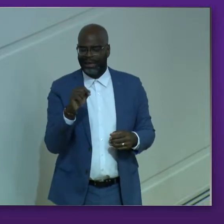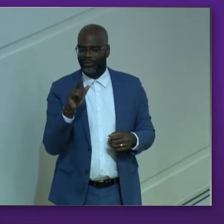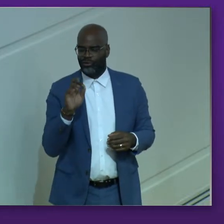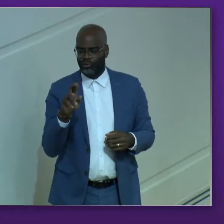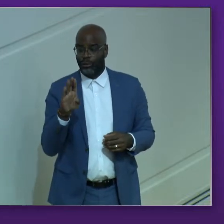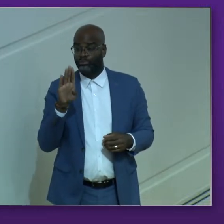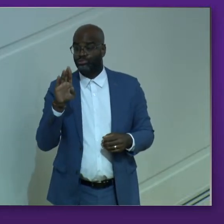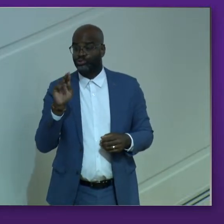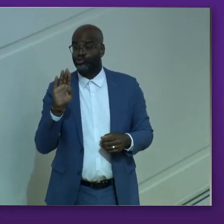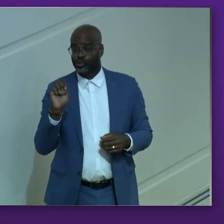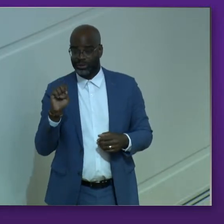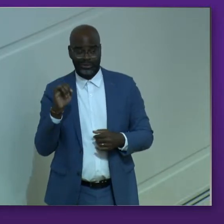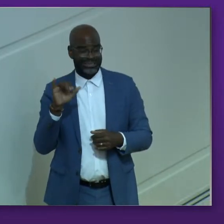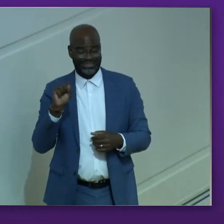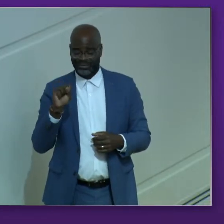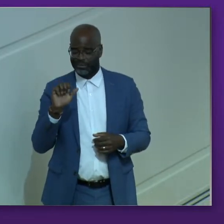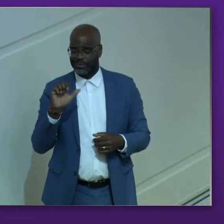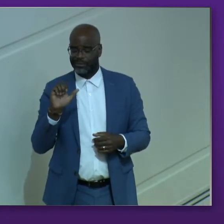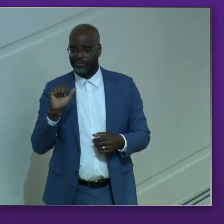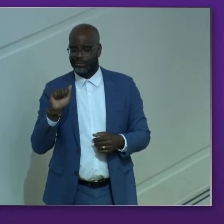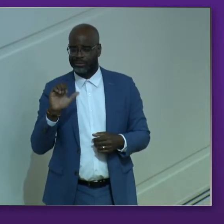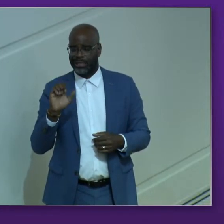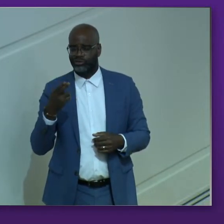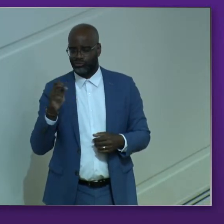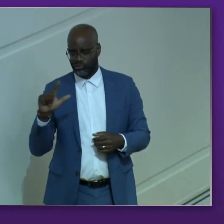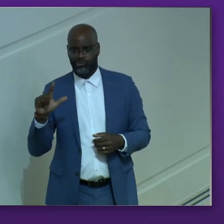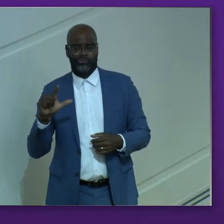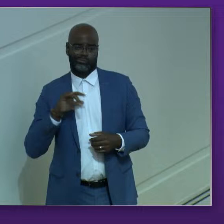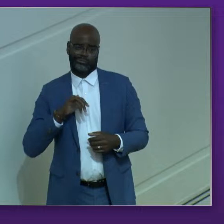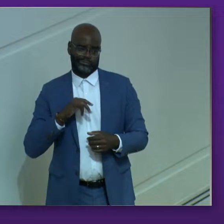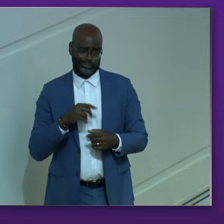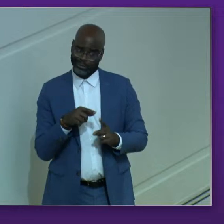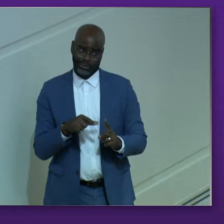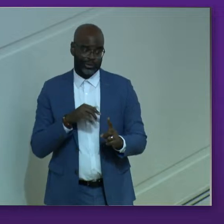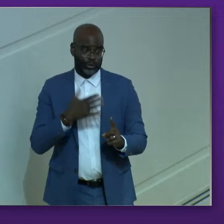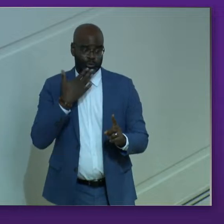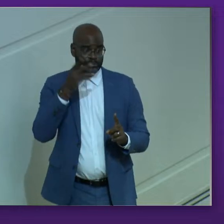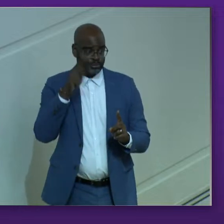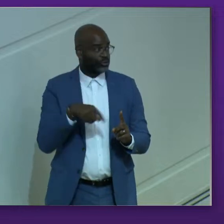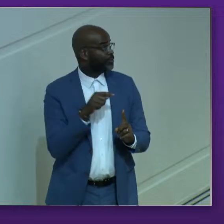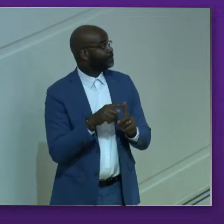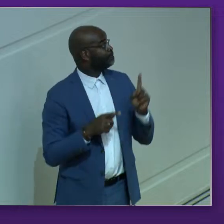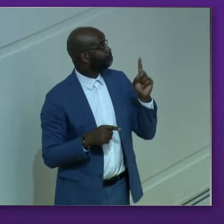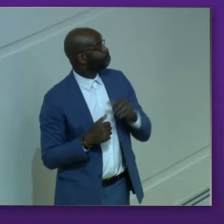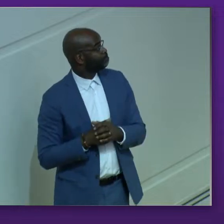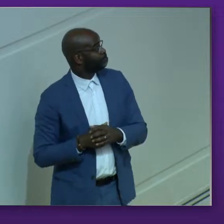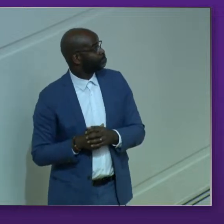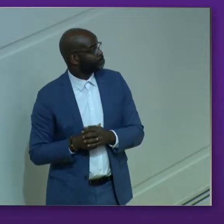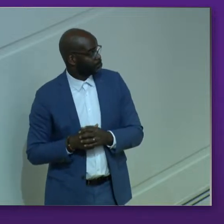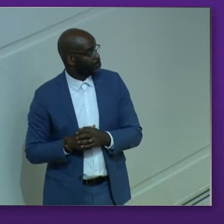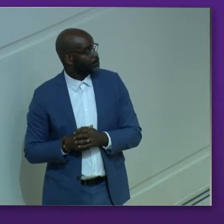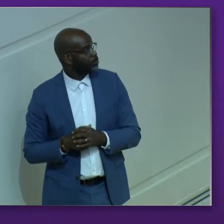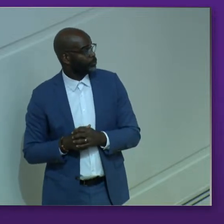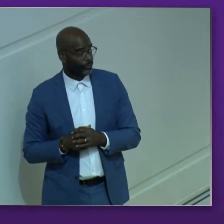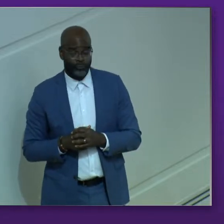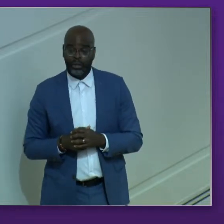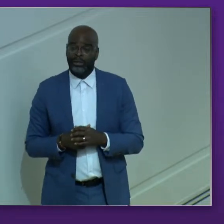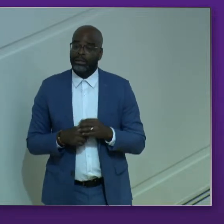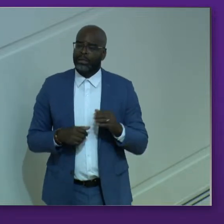AND COMMUNITY IMPACT. YOUR DEDICATION TO THAT HOLISTIC STUDENT DEVELOPMENT IS SO POWERFUL. PEOPLE LIKE .